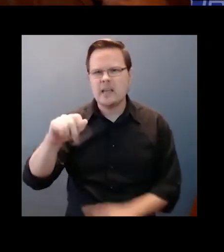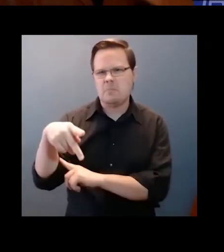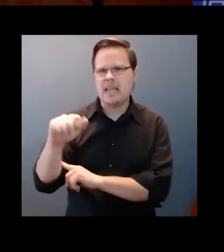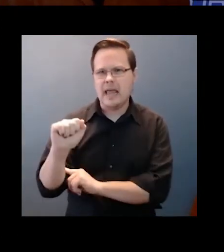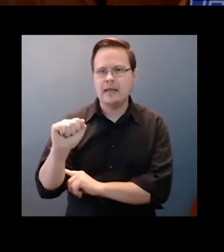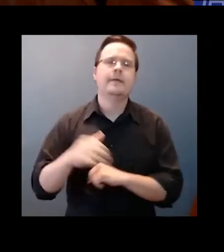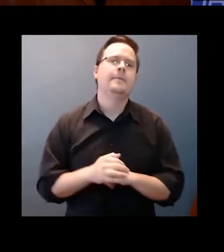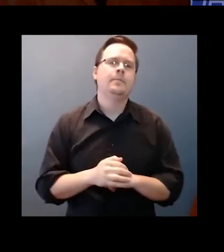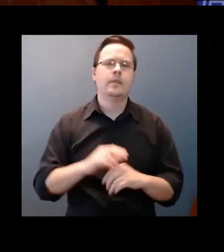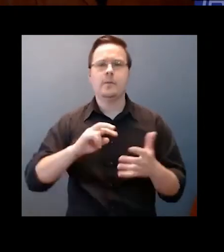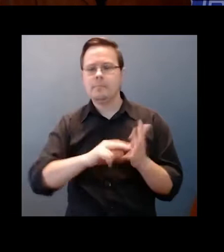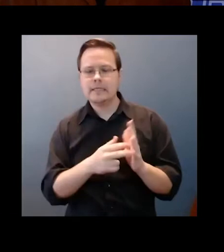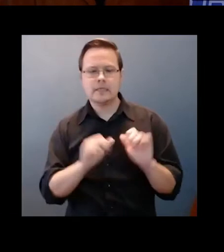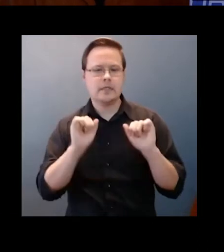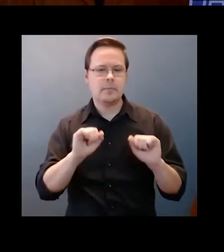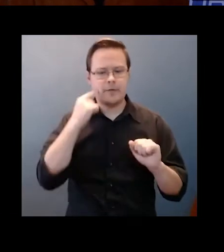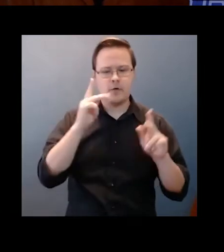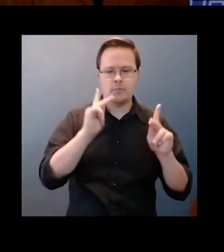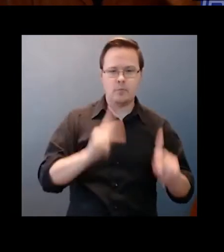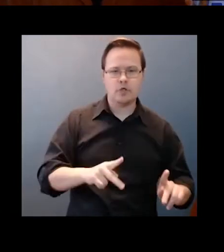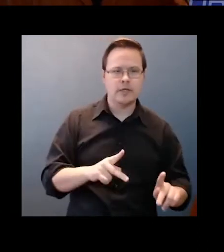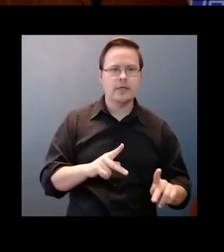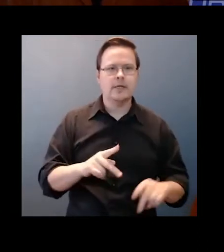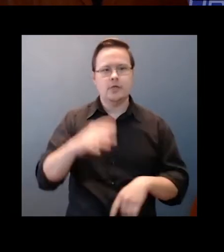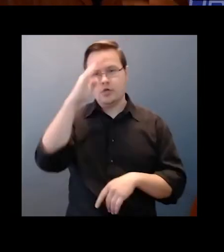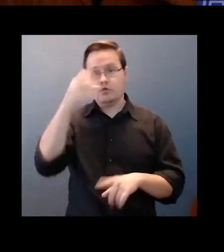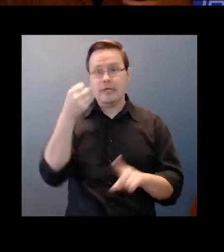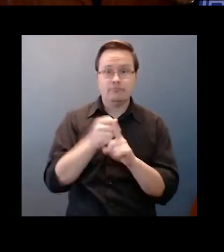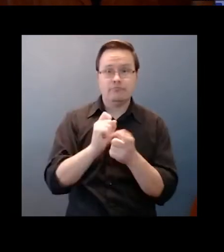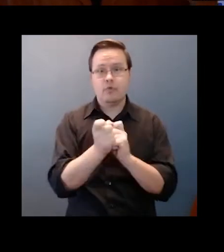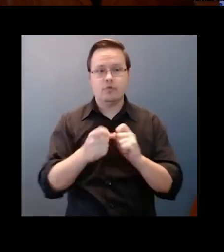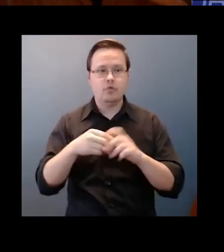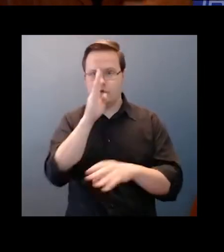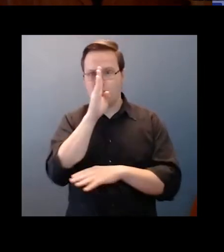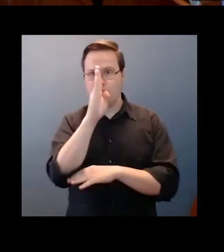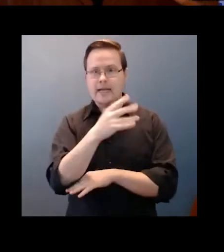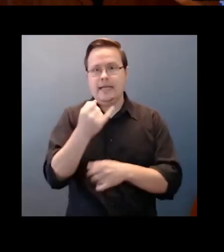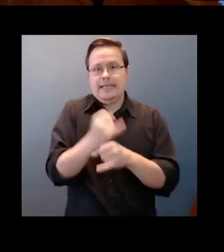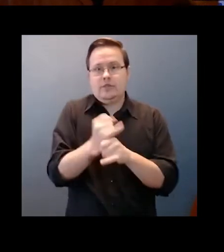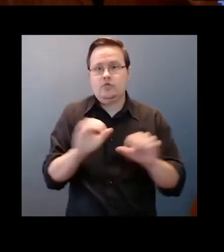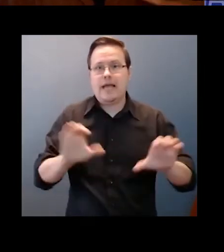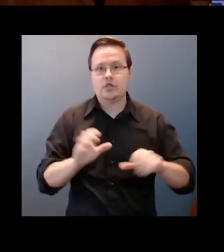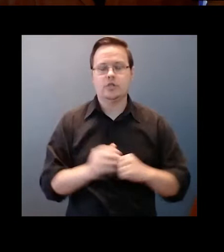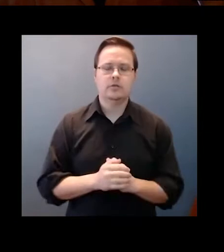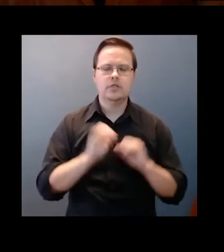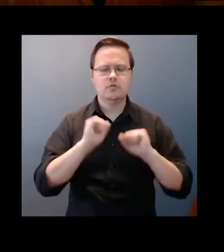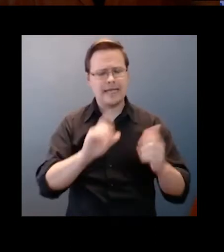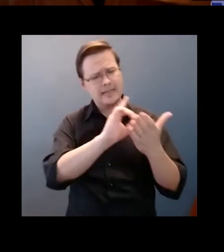and institutional action. So the question is, you know, we can imagine a better world. You can design a better world. But how are we going to actually